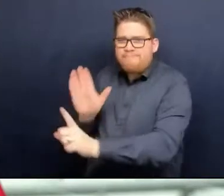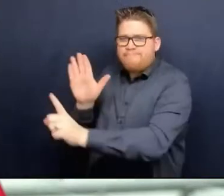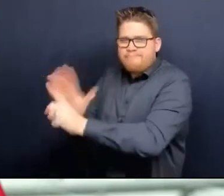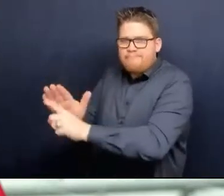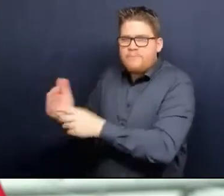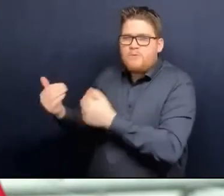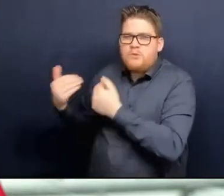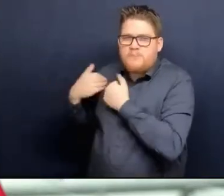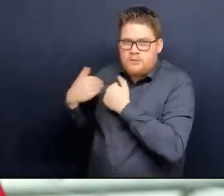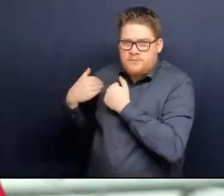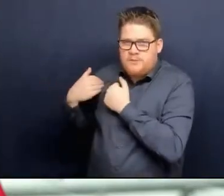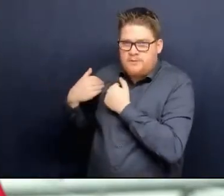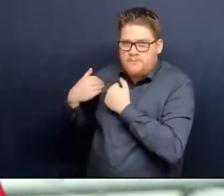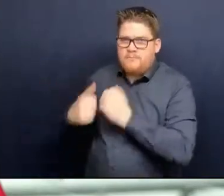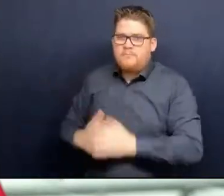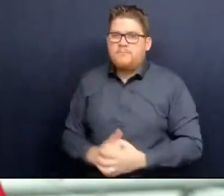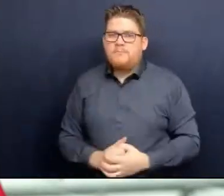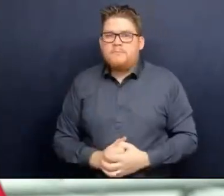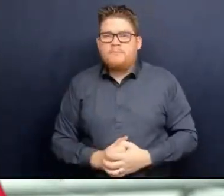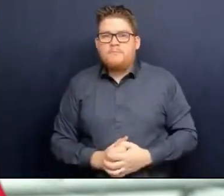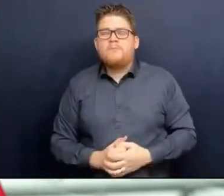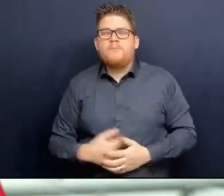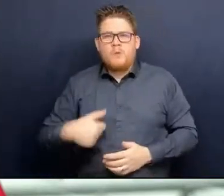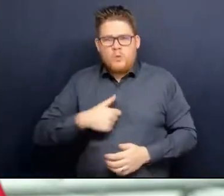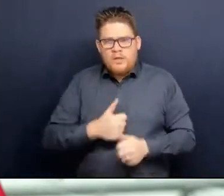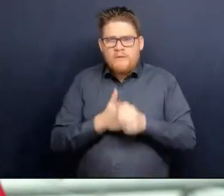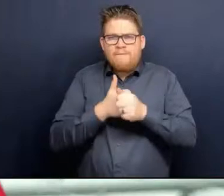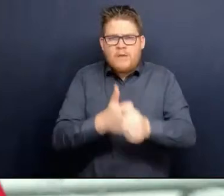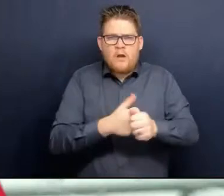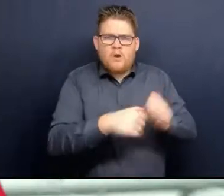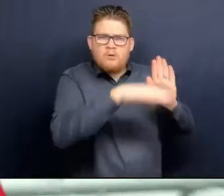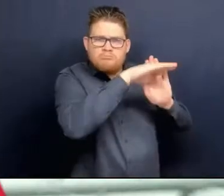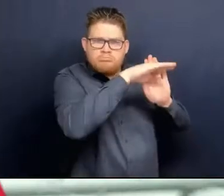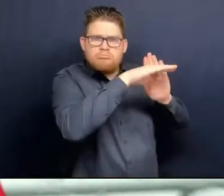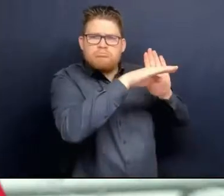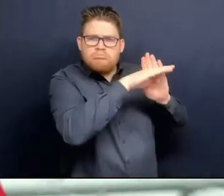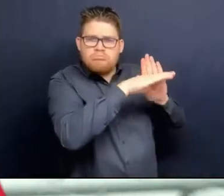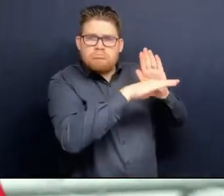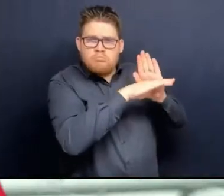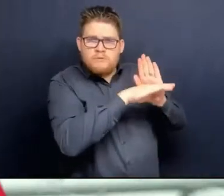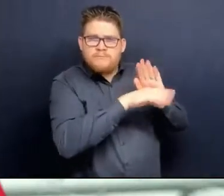they're protected and that's why we have things we've done things